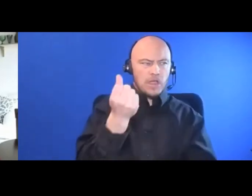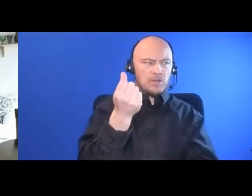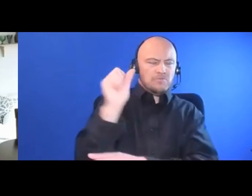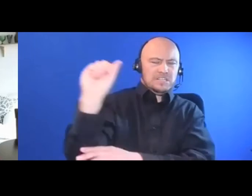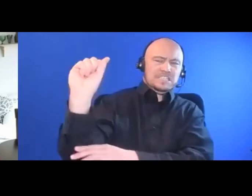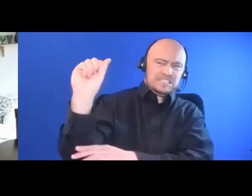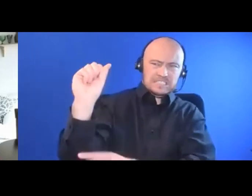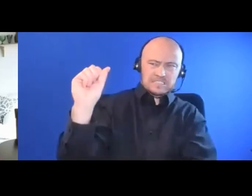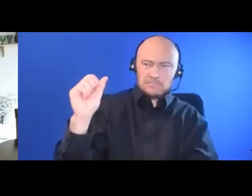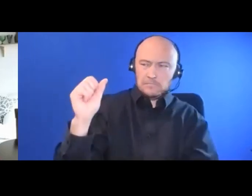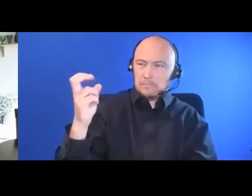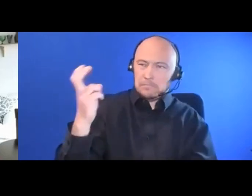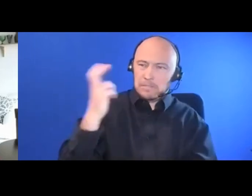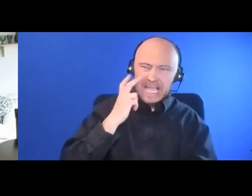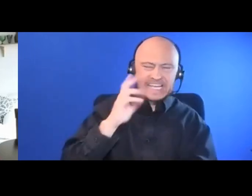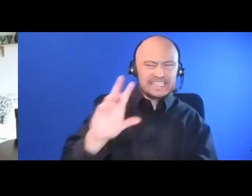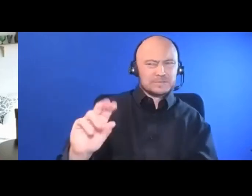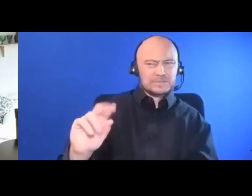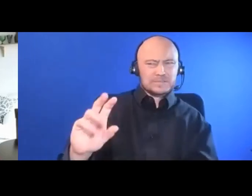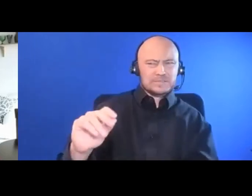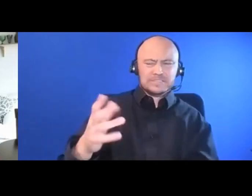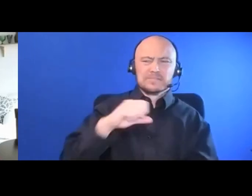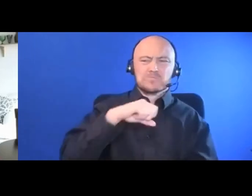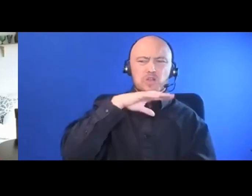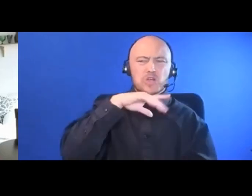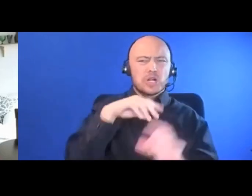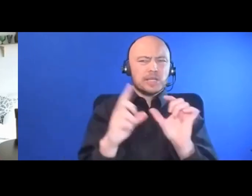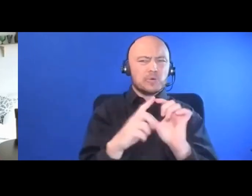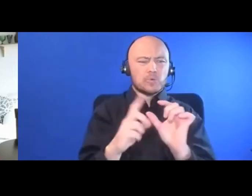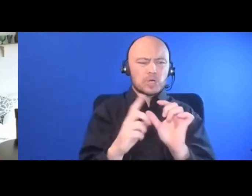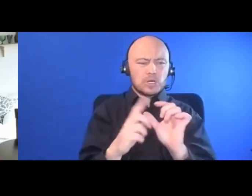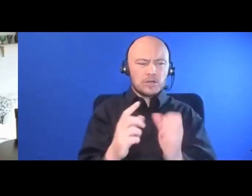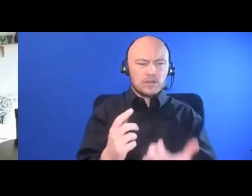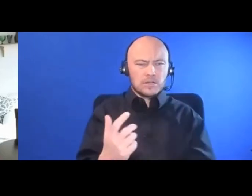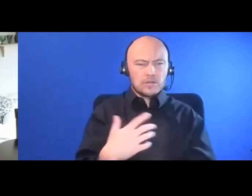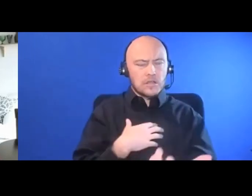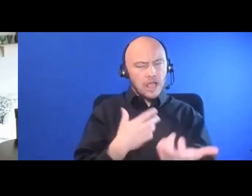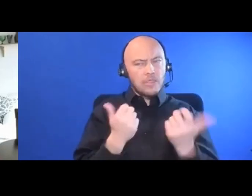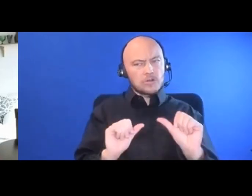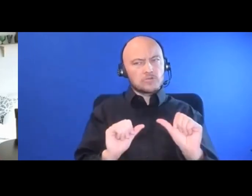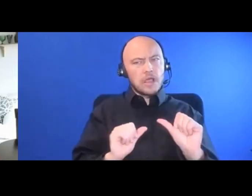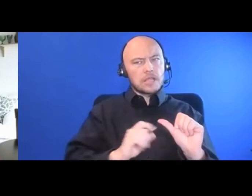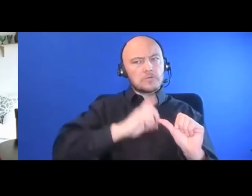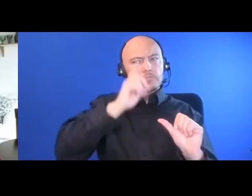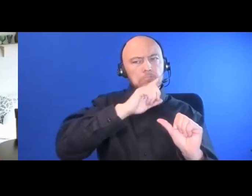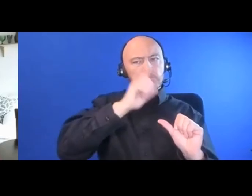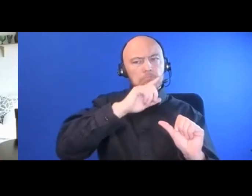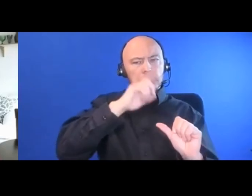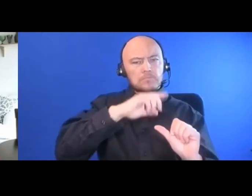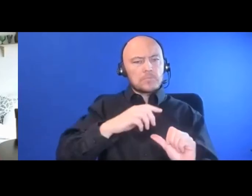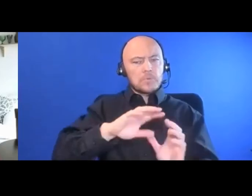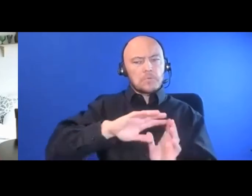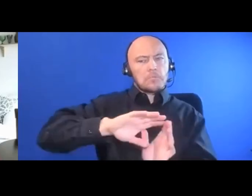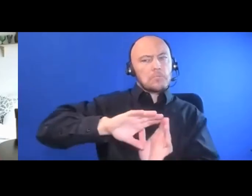I resisted the term blind, which felt like a dirty word because I was trying to remove myself from situations